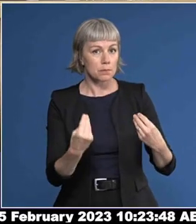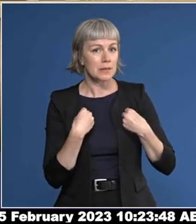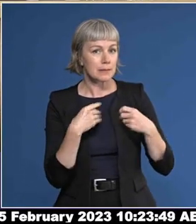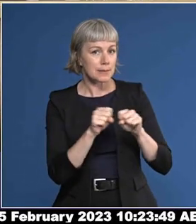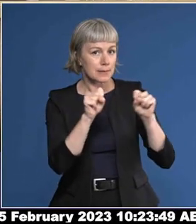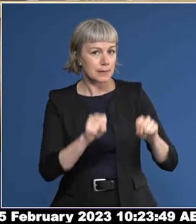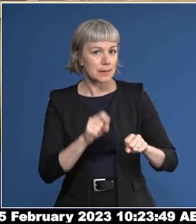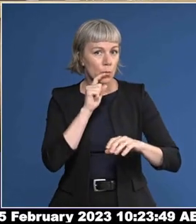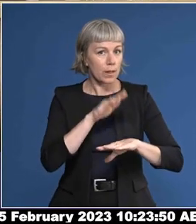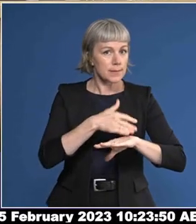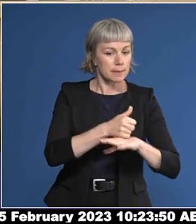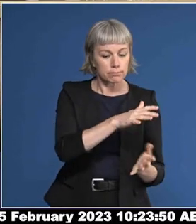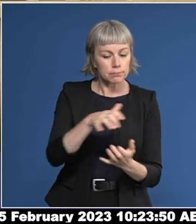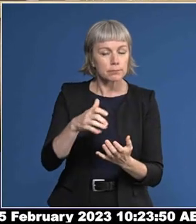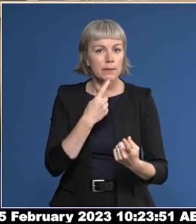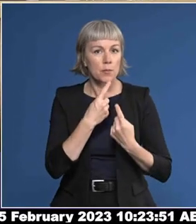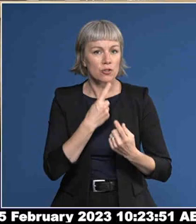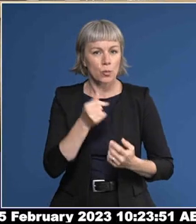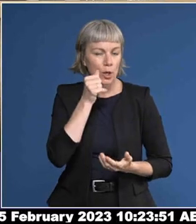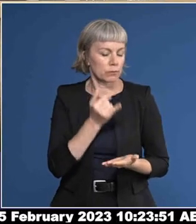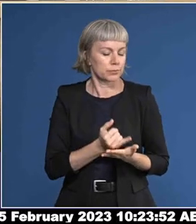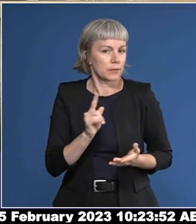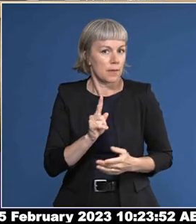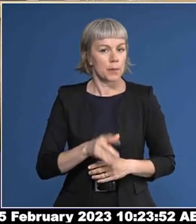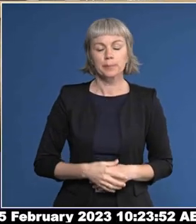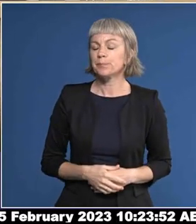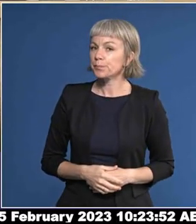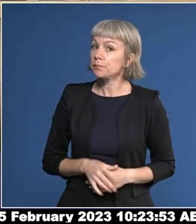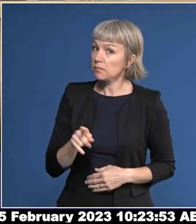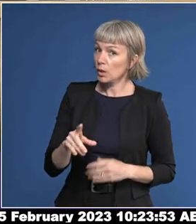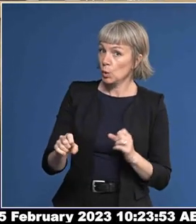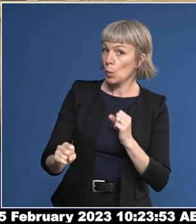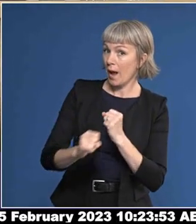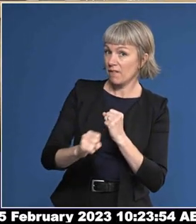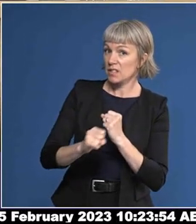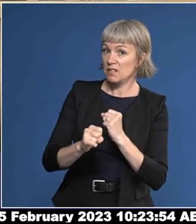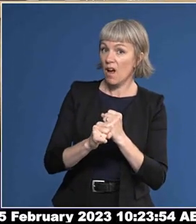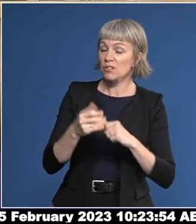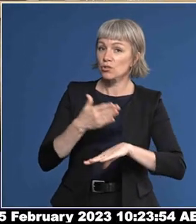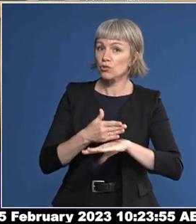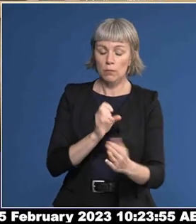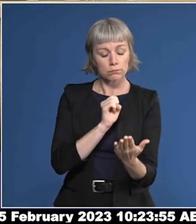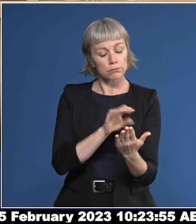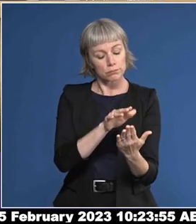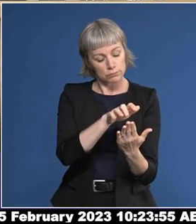When you advertise positions that might be available, do you specifically invite people with disability to apply?